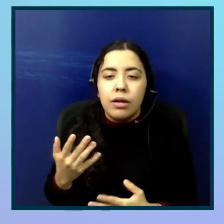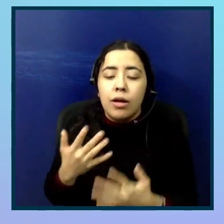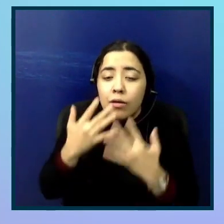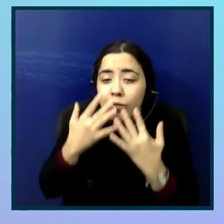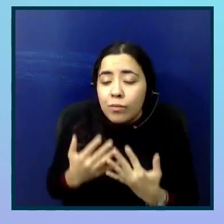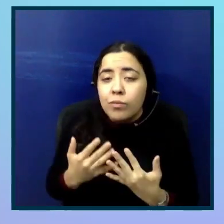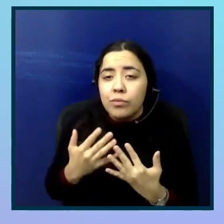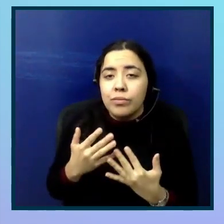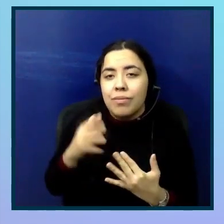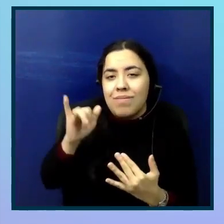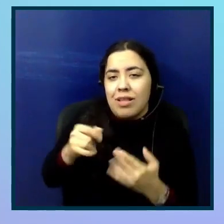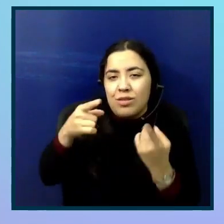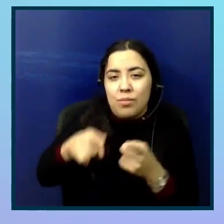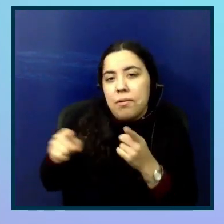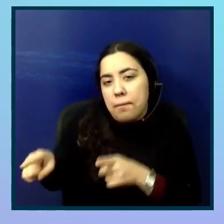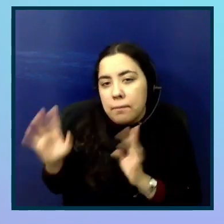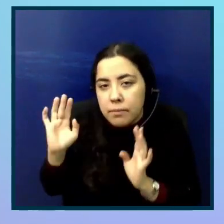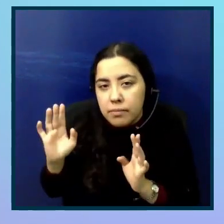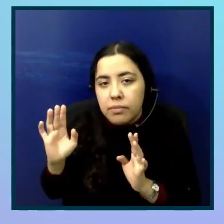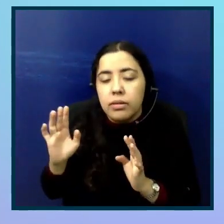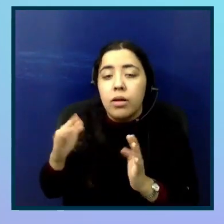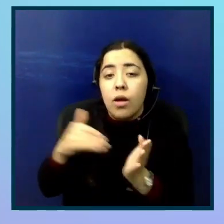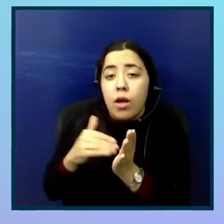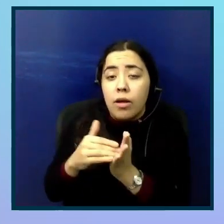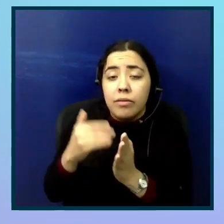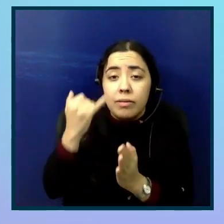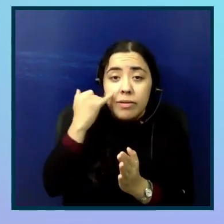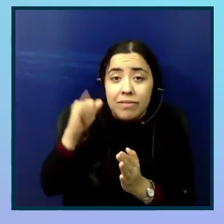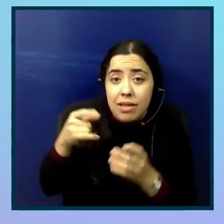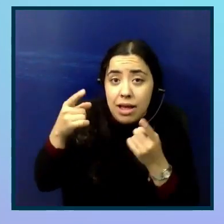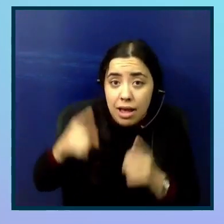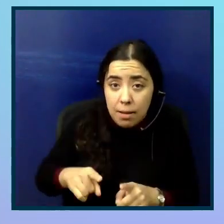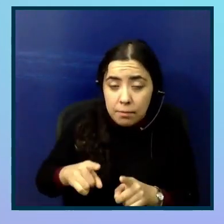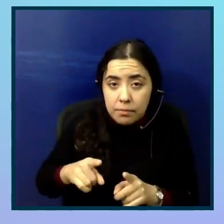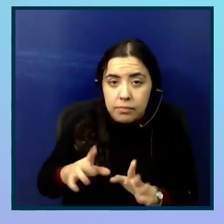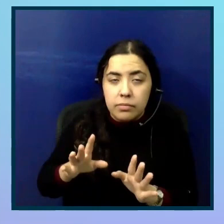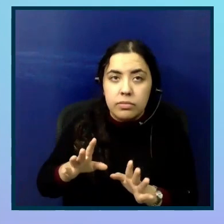And so what you can kind of do to prepare if that hasn't happened yet is to try to create